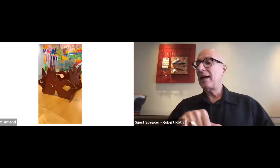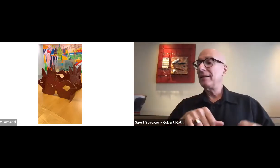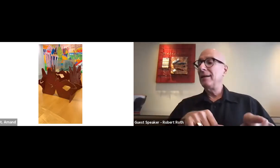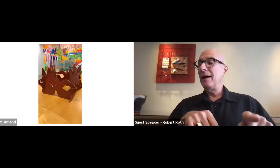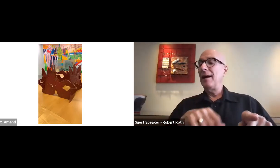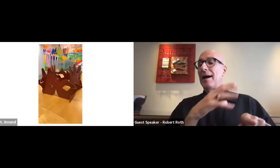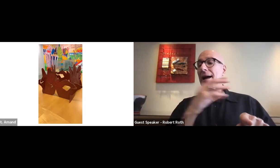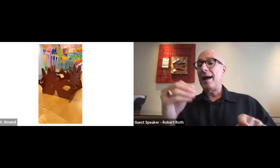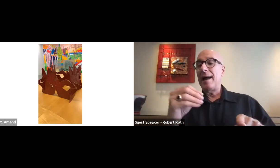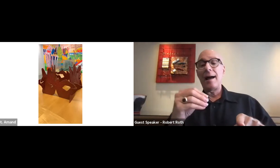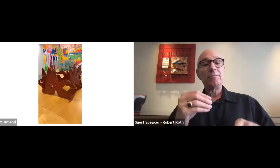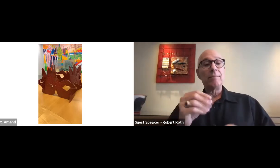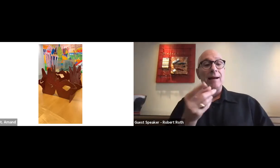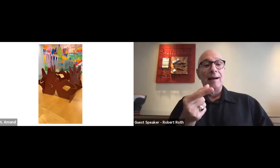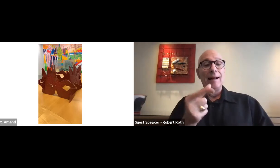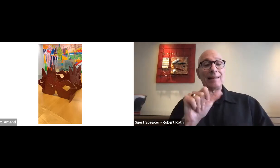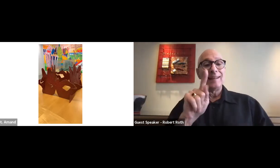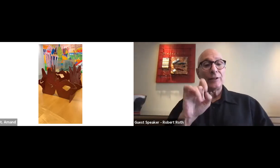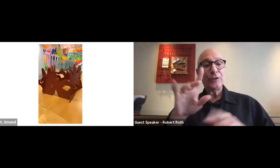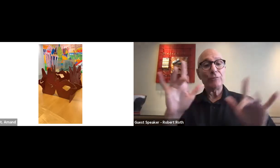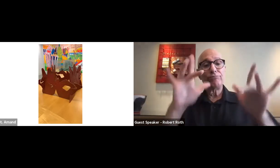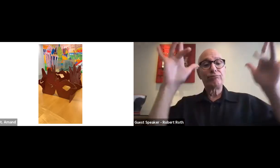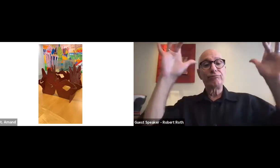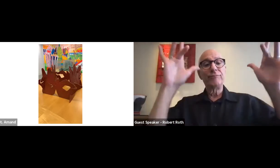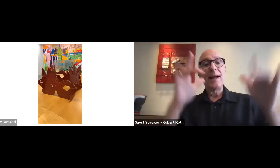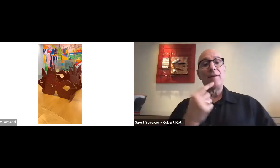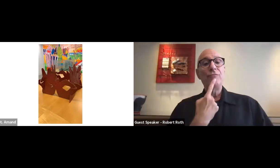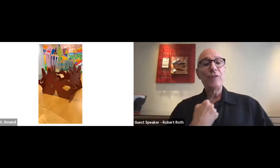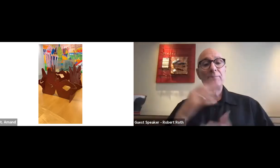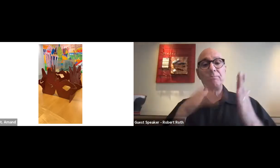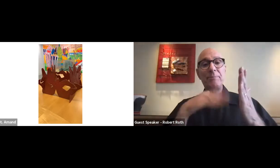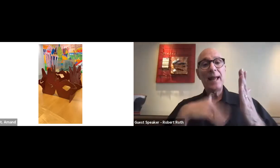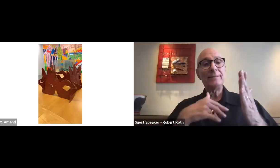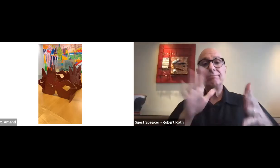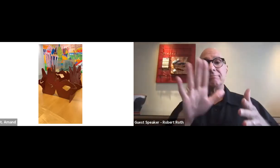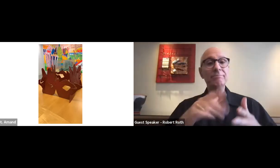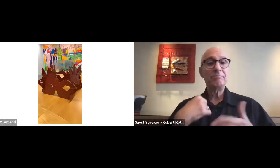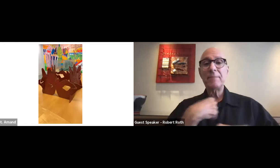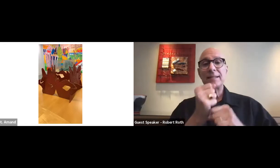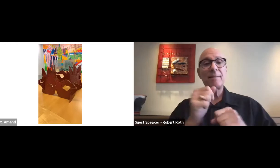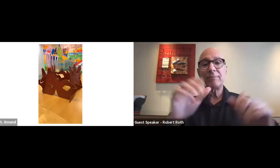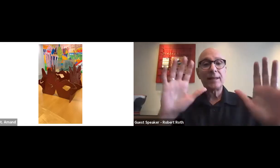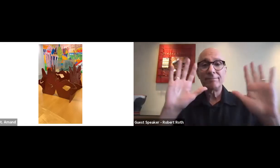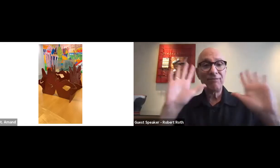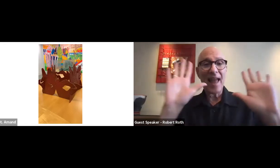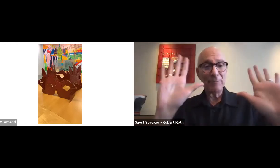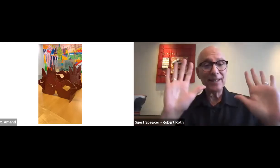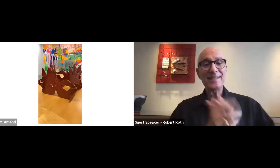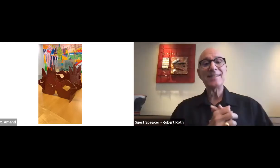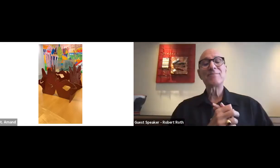and he took those pieces of cardboard and glued them and used red paint